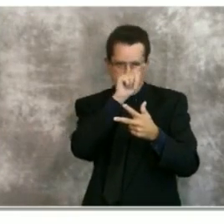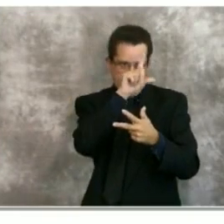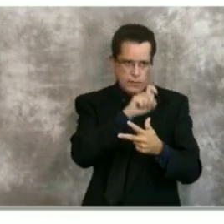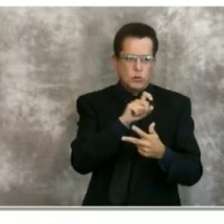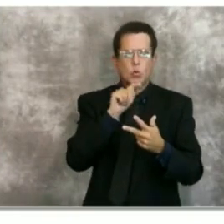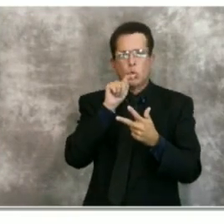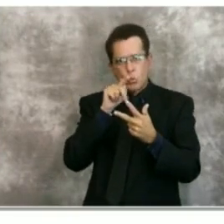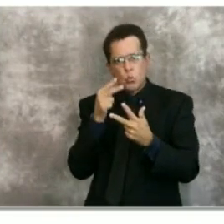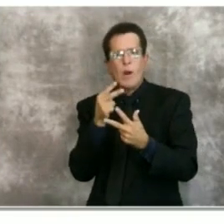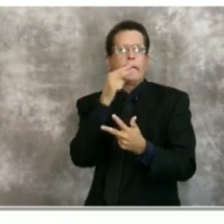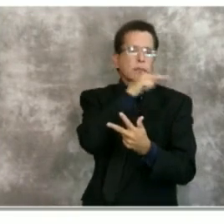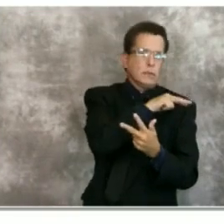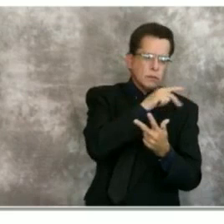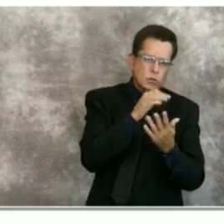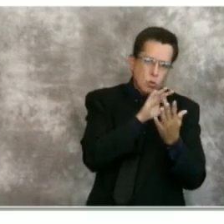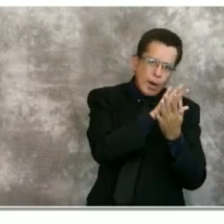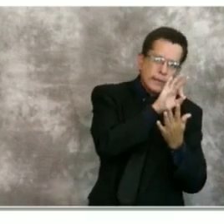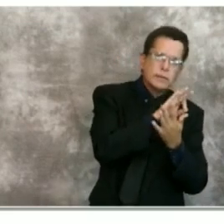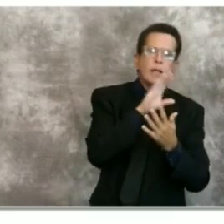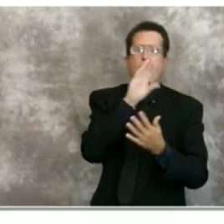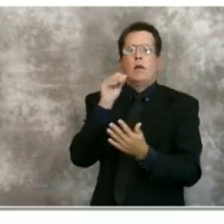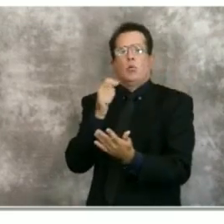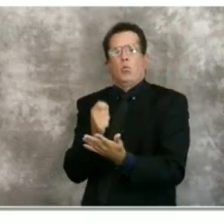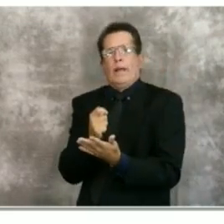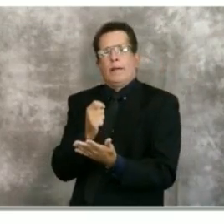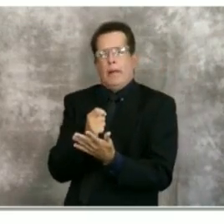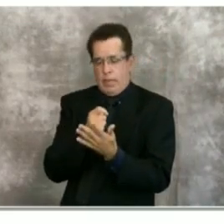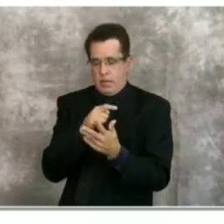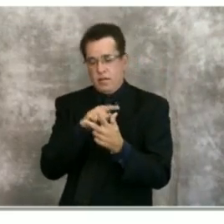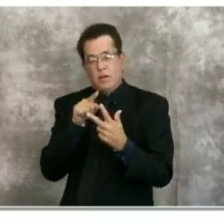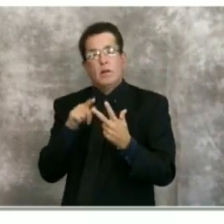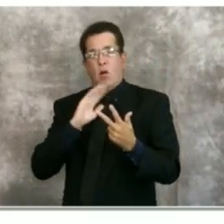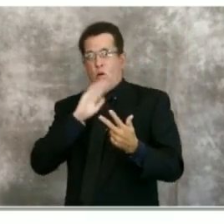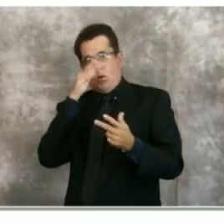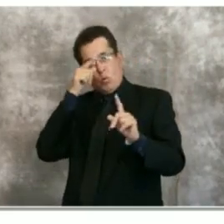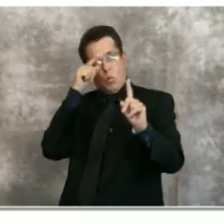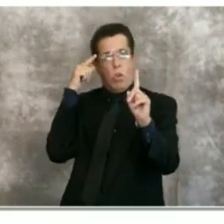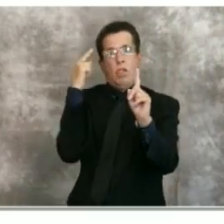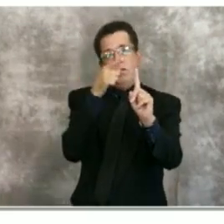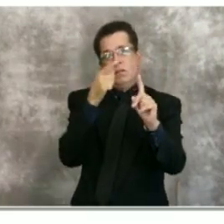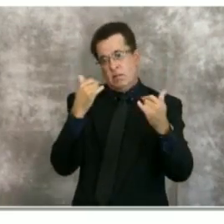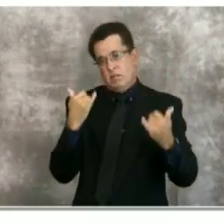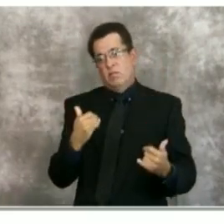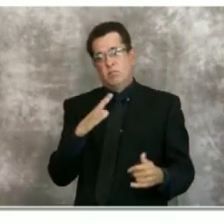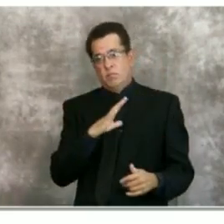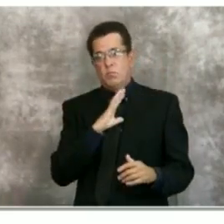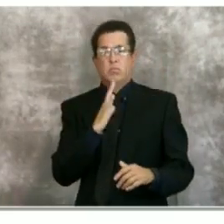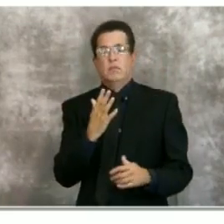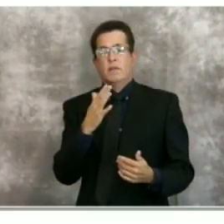HOSPITALIZATIONS IN THIS PARTICULAR SLIDE. THIS SHOWS THE RESULT OF 33 STRATEGY TEST